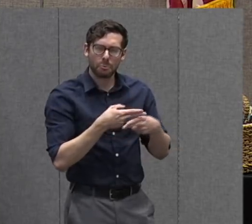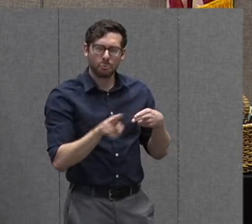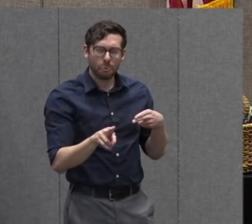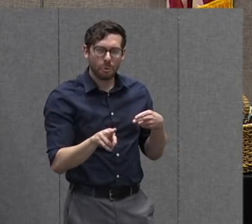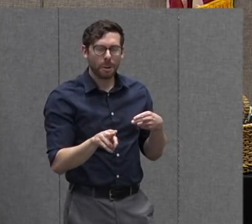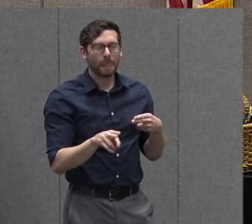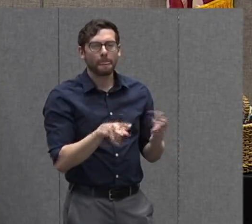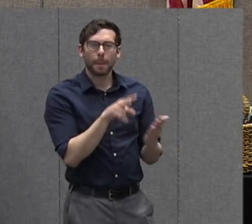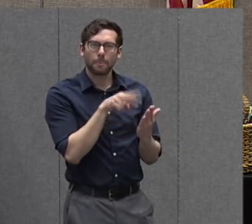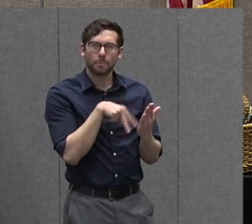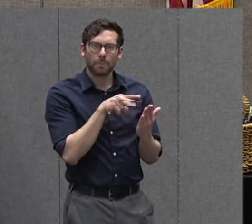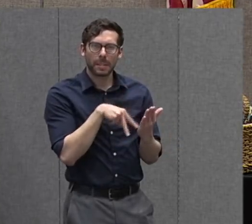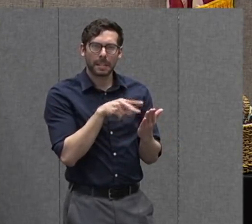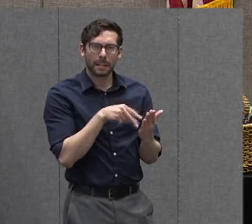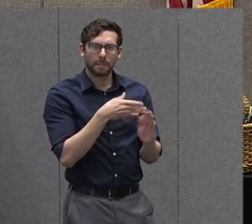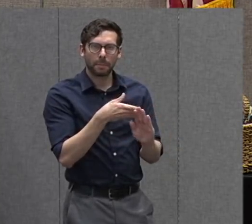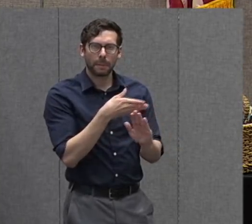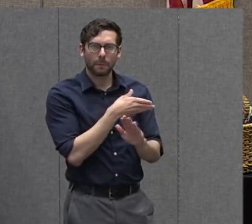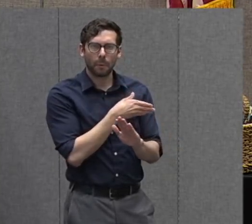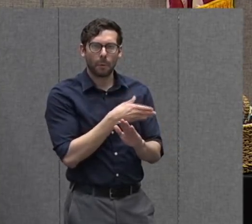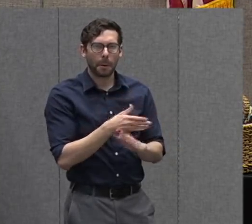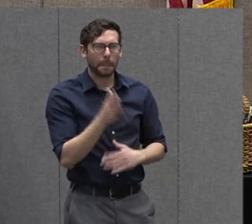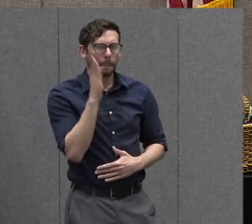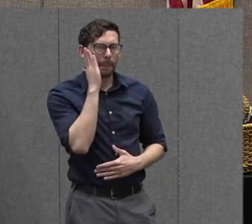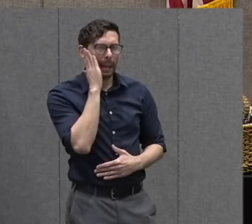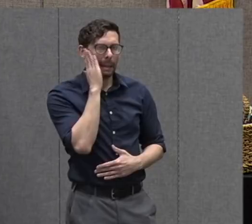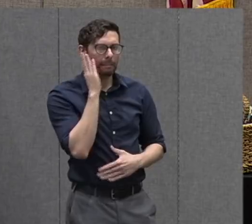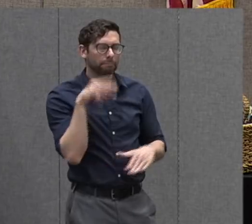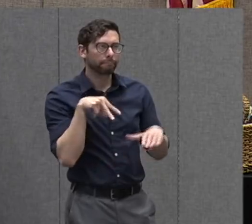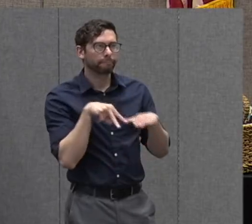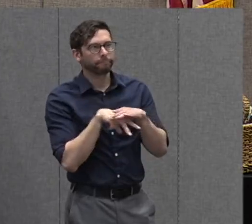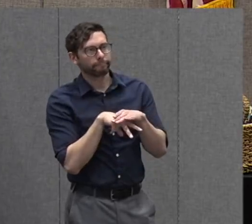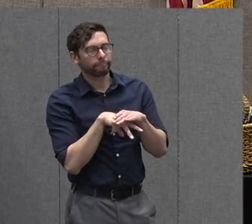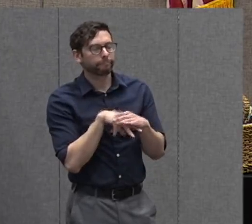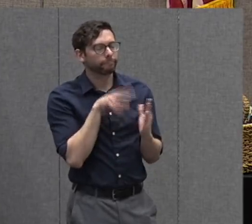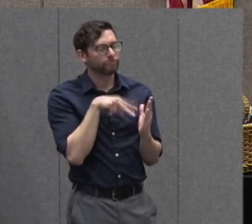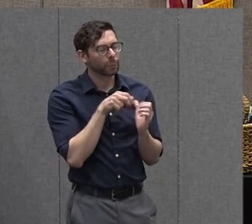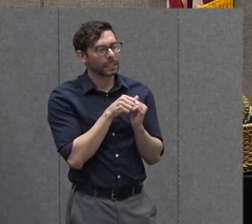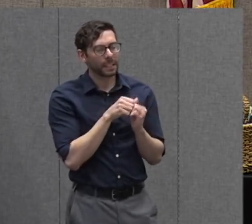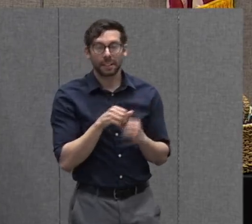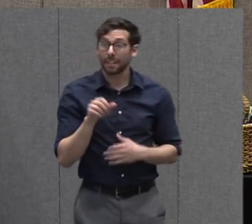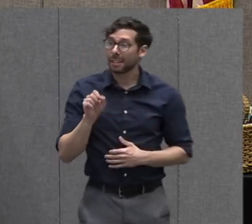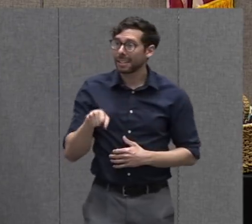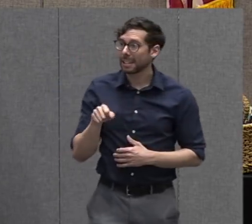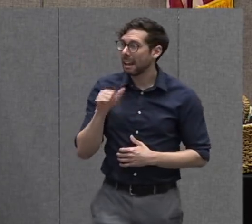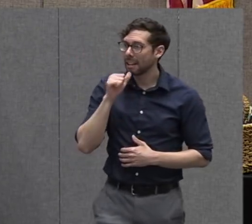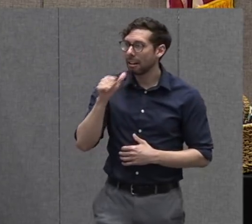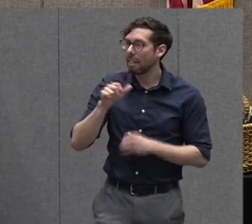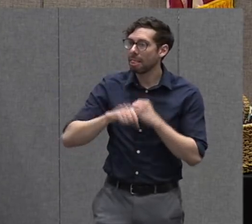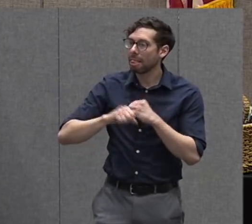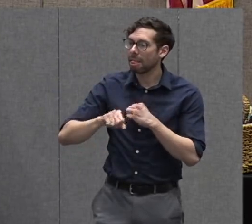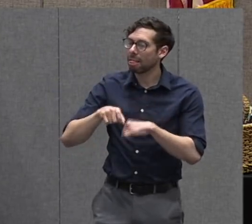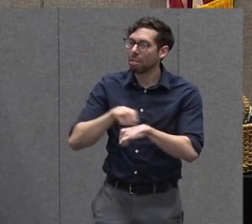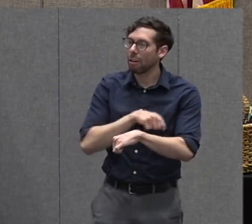[Miss Martindale] Right, it won't take long at all. So, Mr. R. I hope you have,